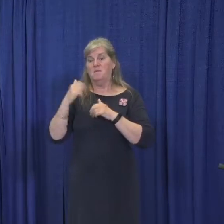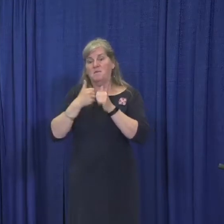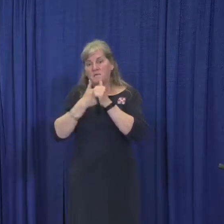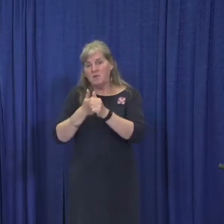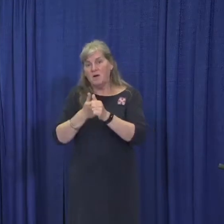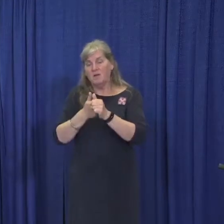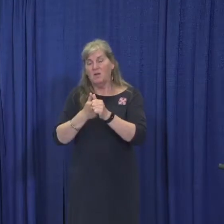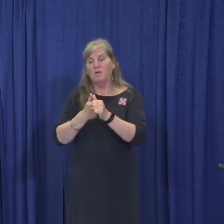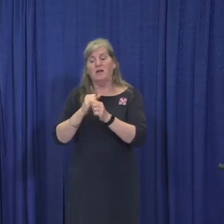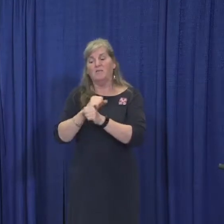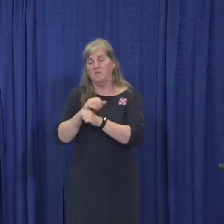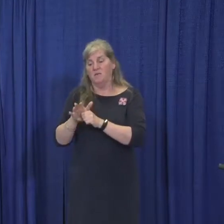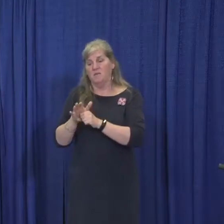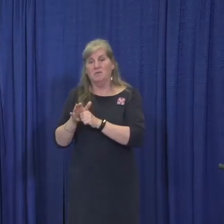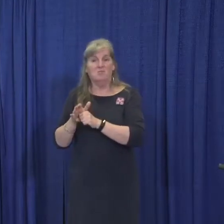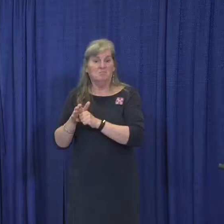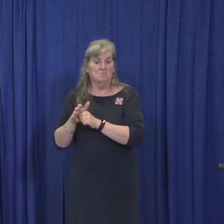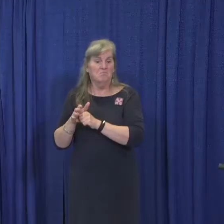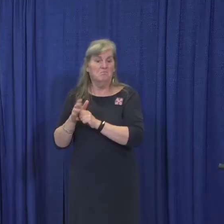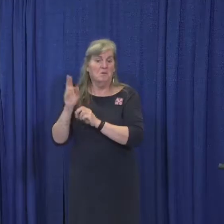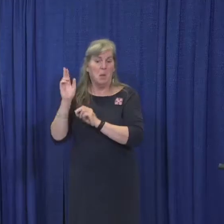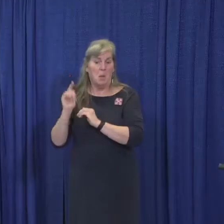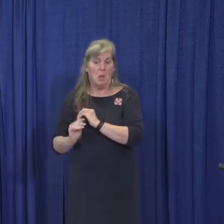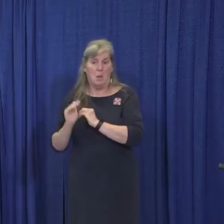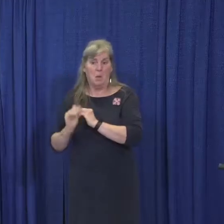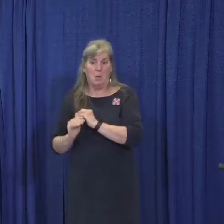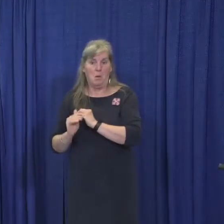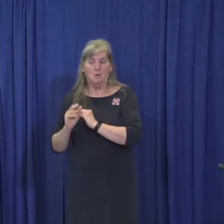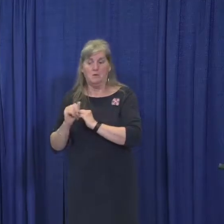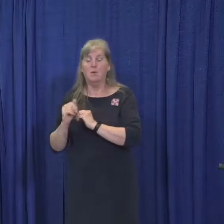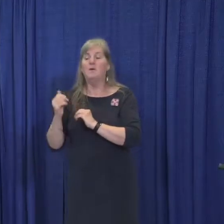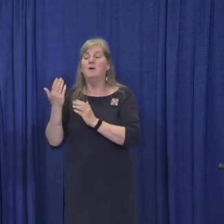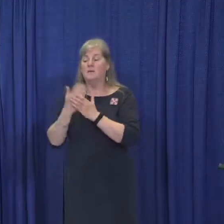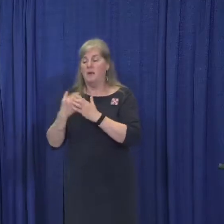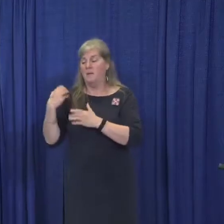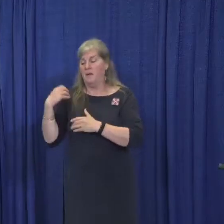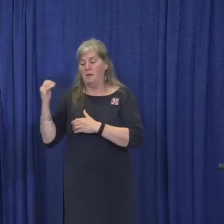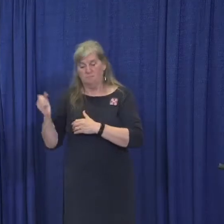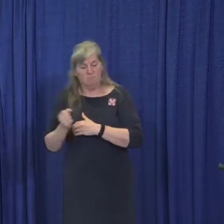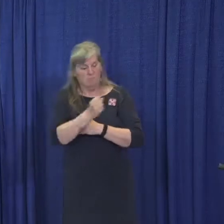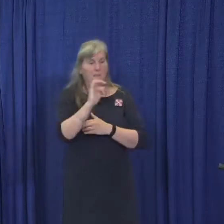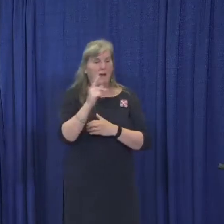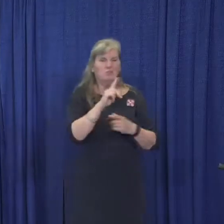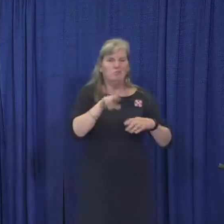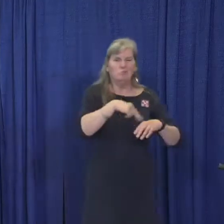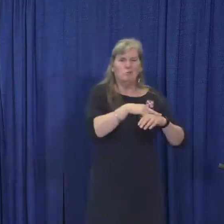officers who have other jobs go back to those jobs.